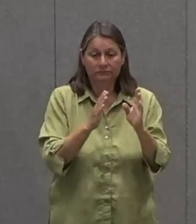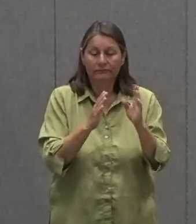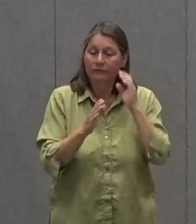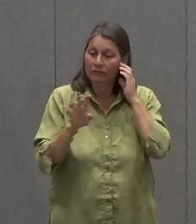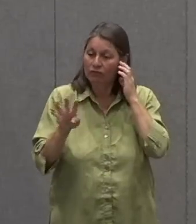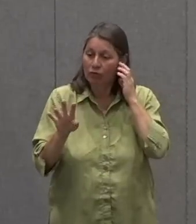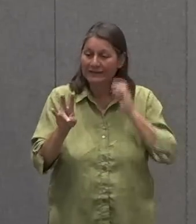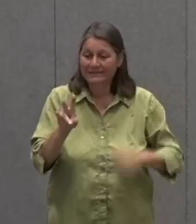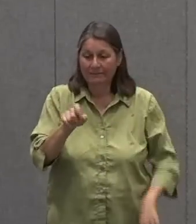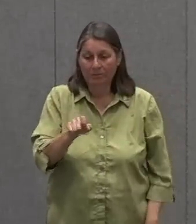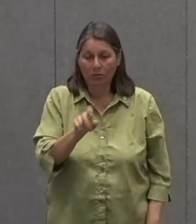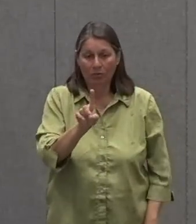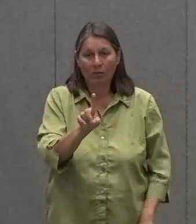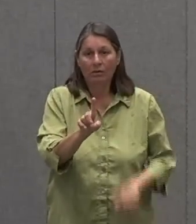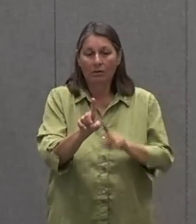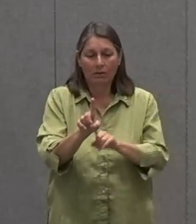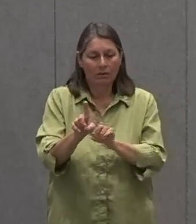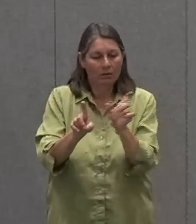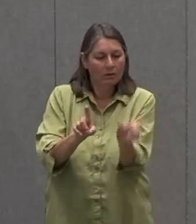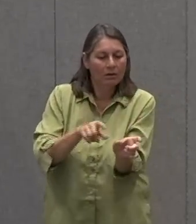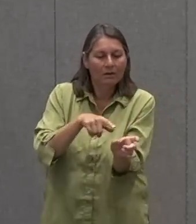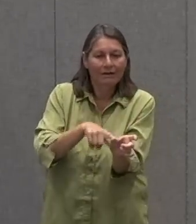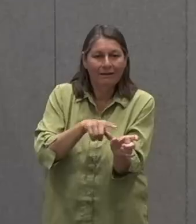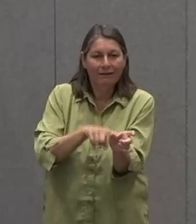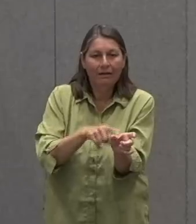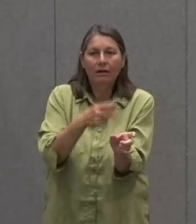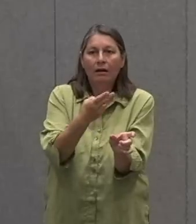in my hundredths column.